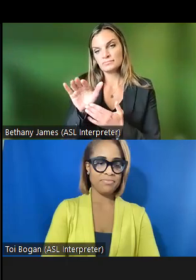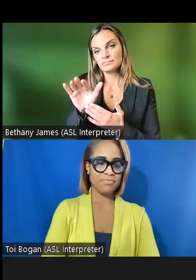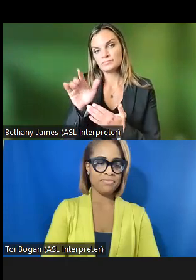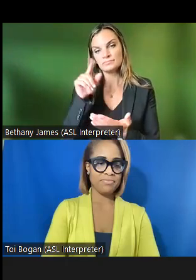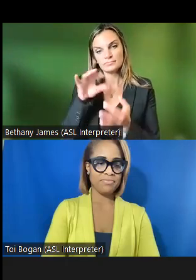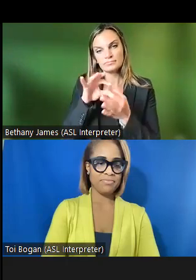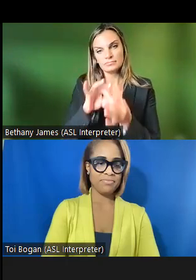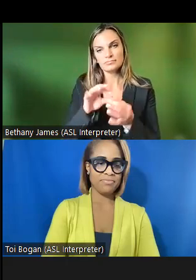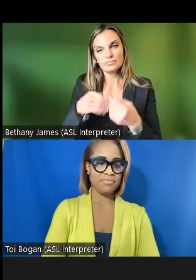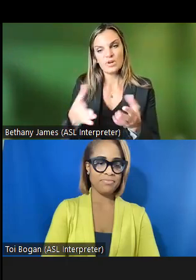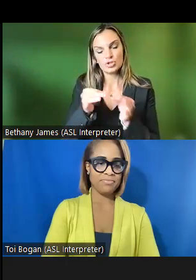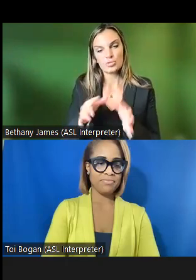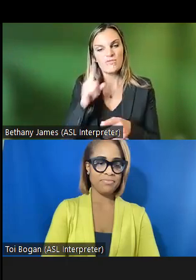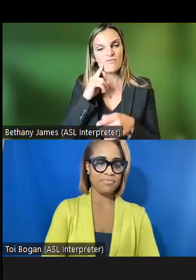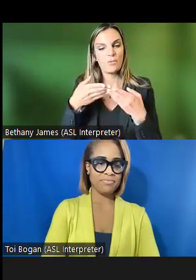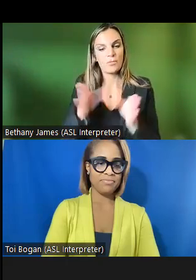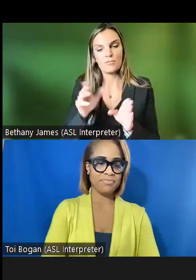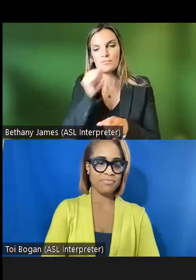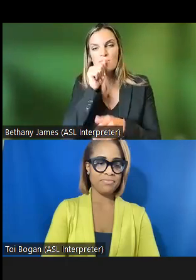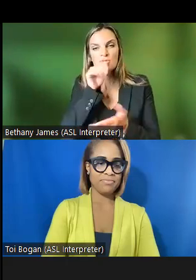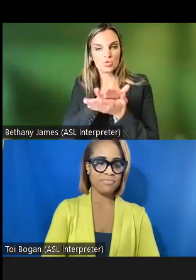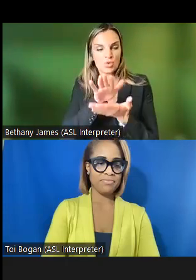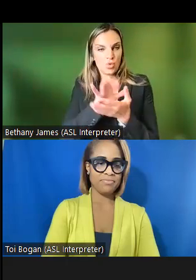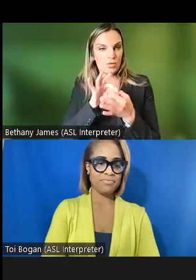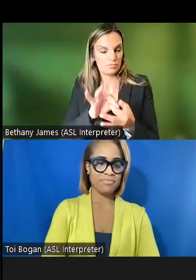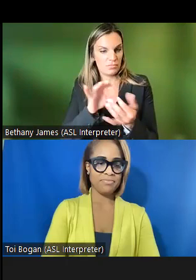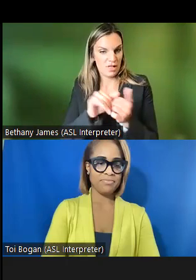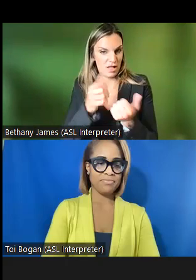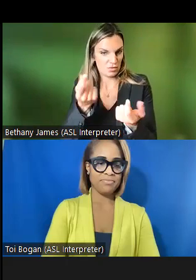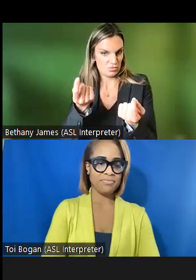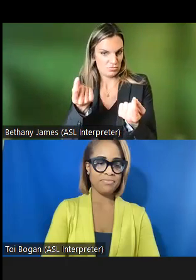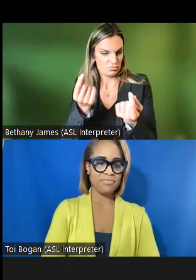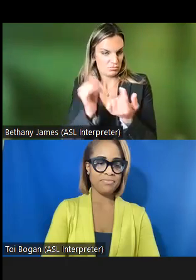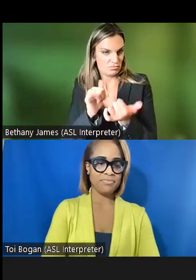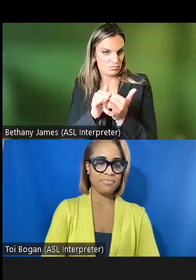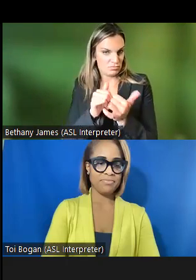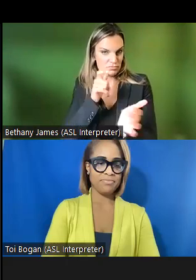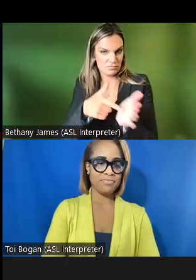Both private and public schools. Well, what I can talk to you about is the ADA, right?